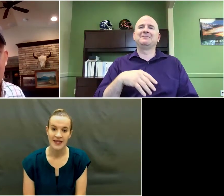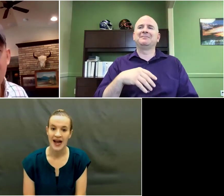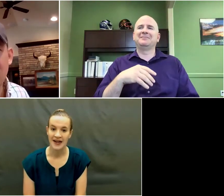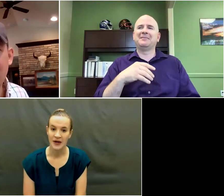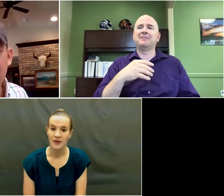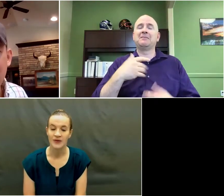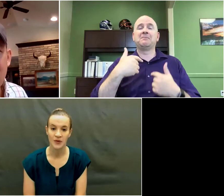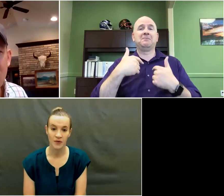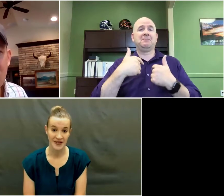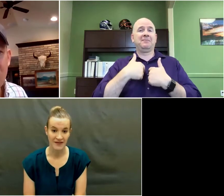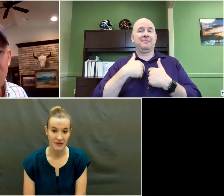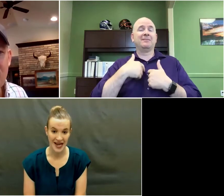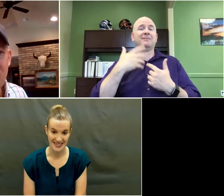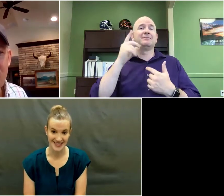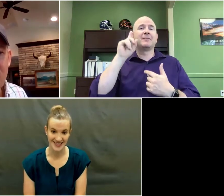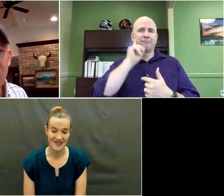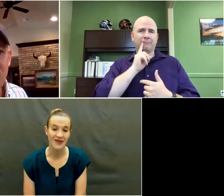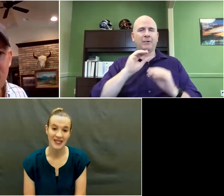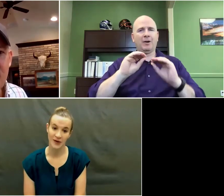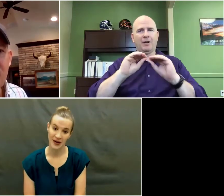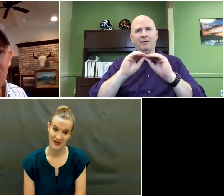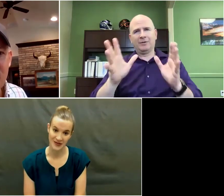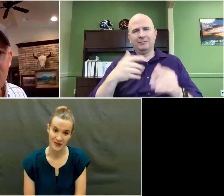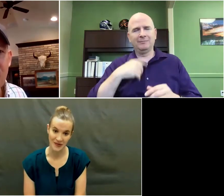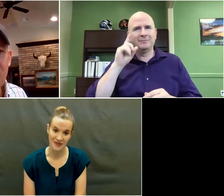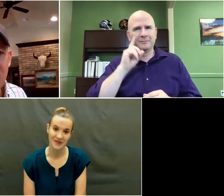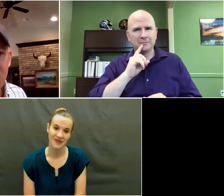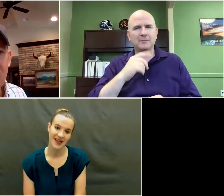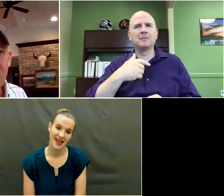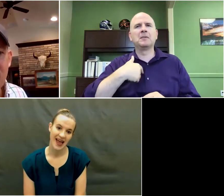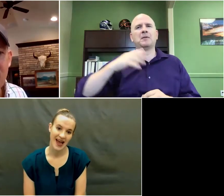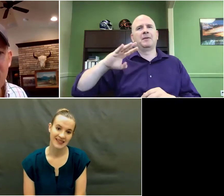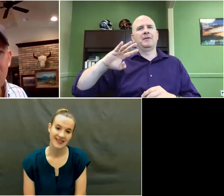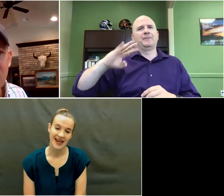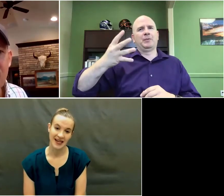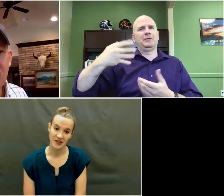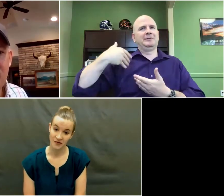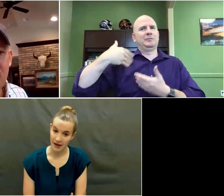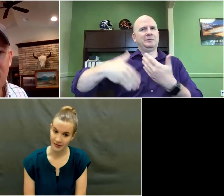Idaho School for the Deaf and Blind is. So that's where I went to school. And as you've probably